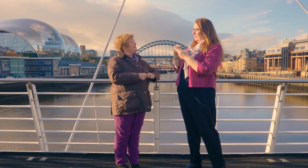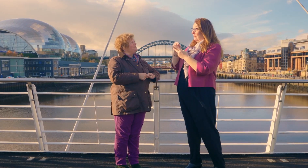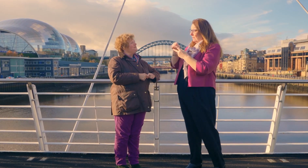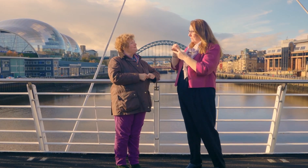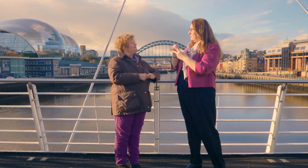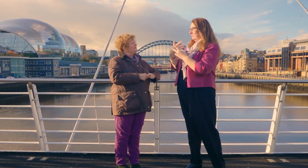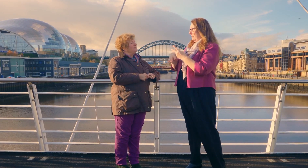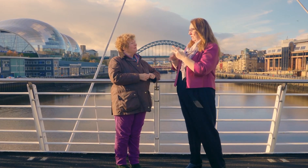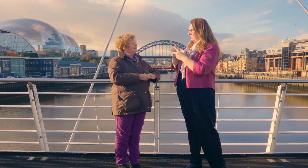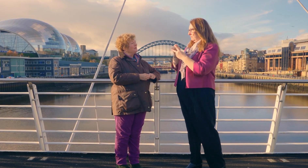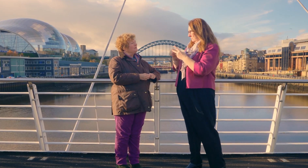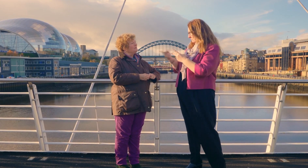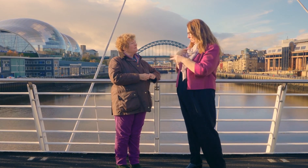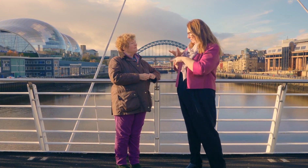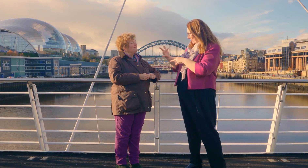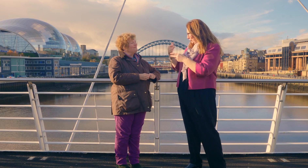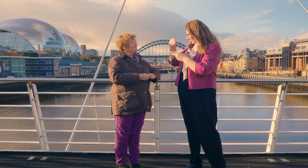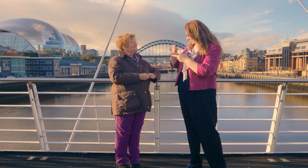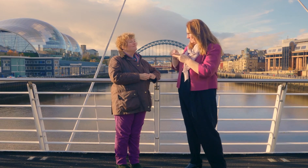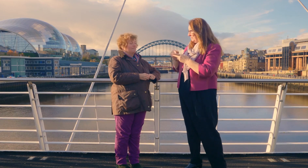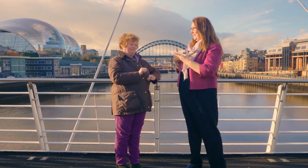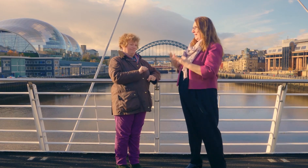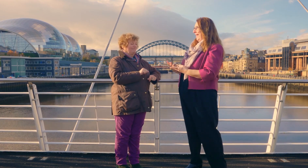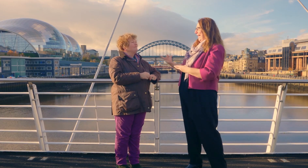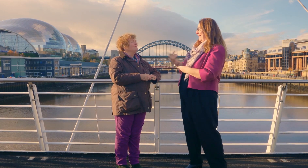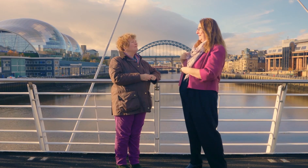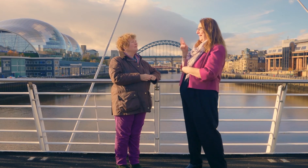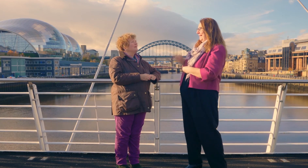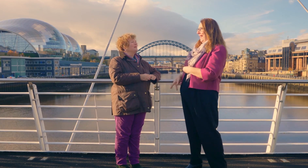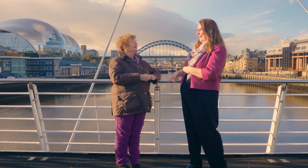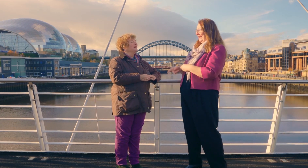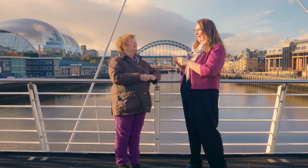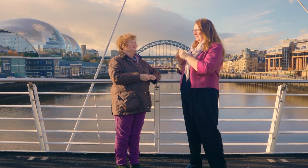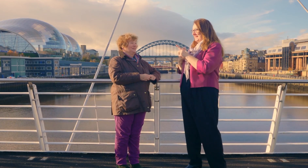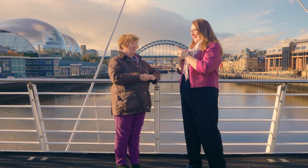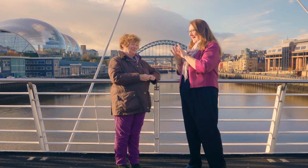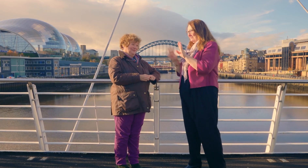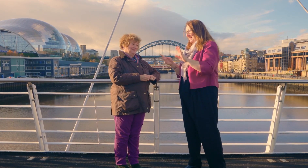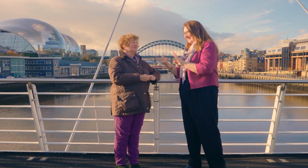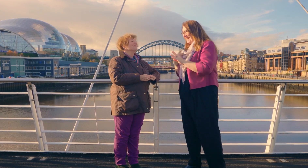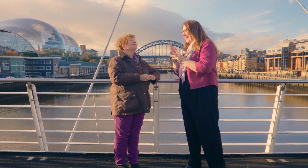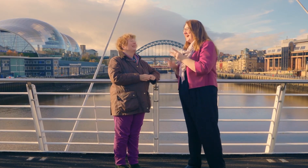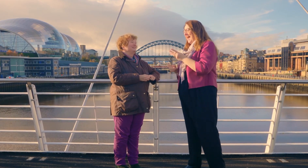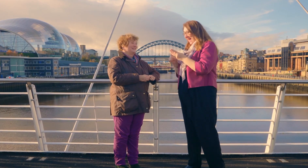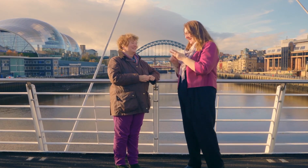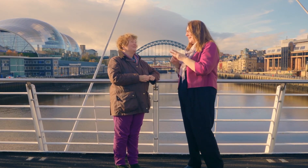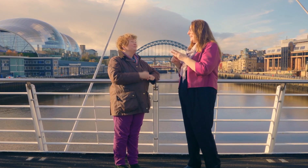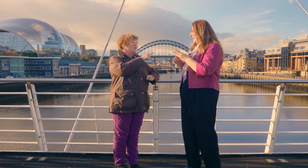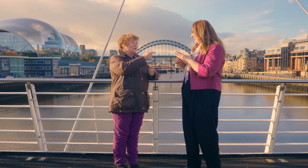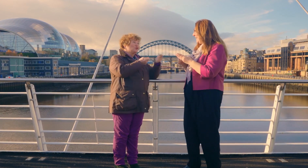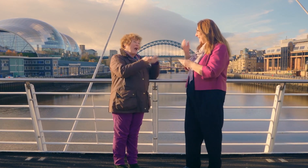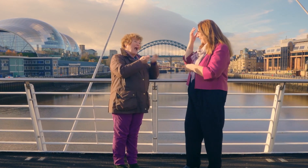From there, the two of us both went on to have professional careers and now we've come full circle and we're both back at the BDA on the Board of Governors.